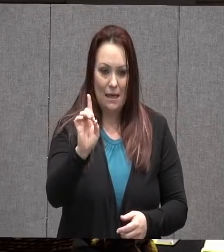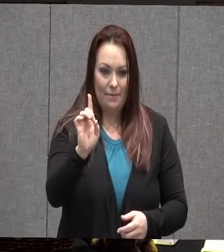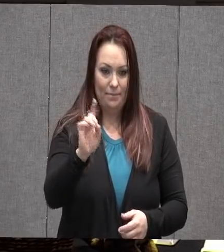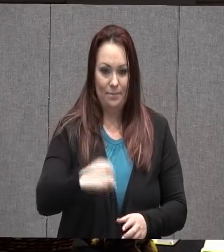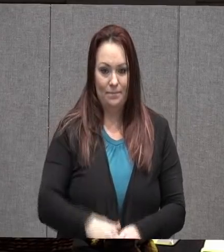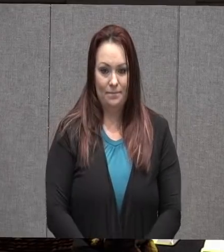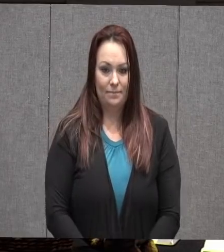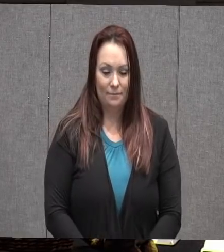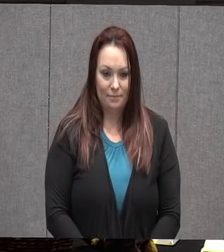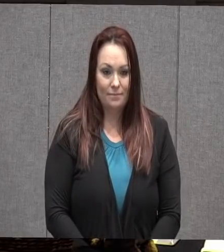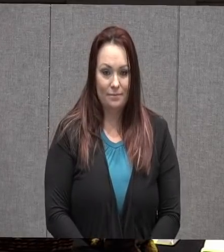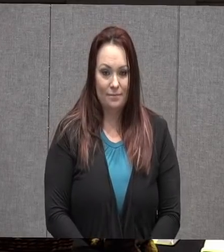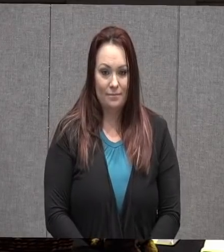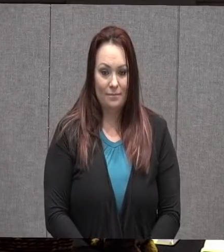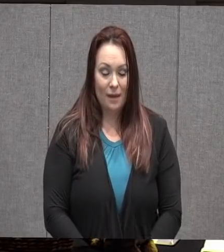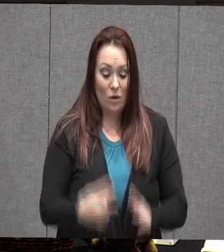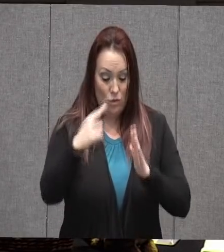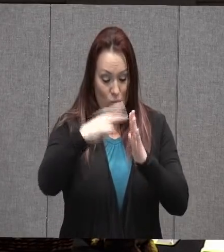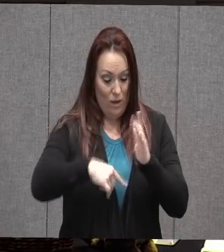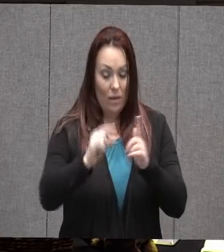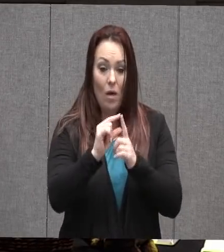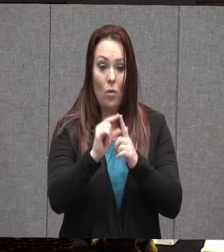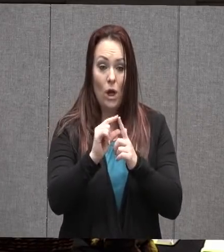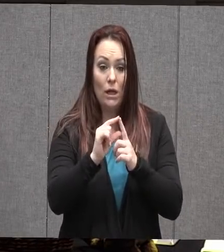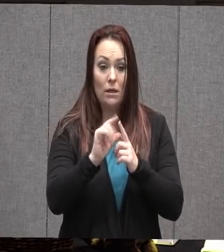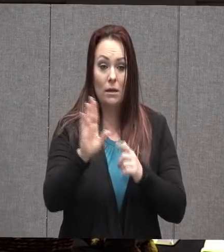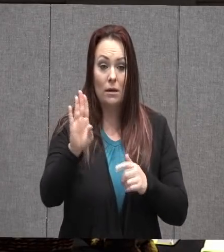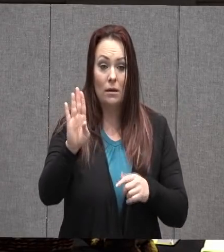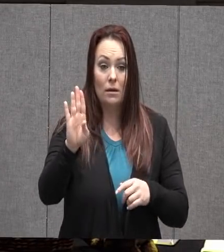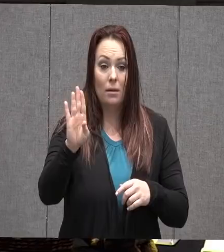Okay, and now let's read the word, ready? Band.